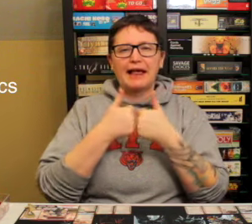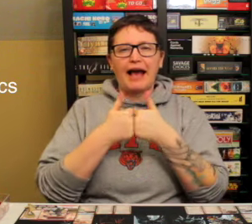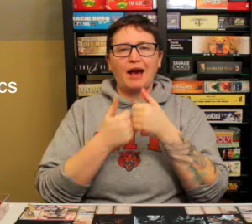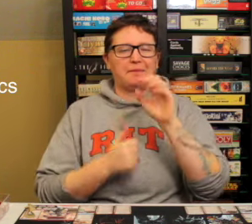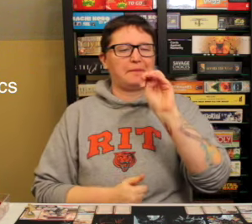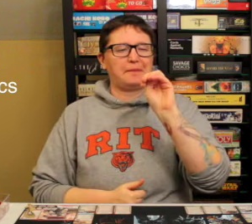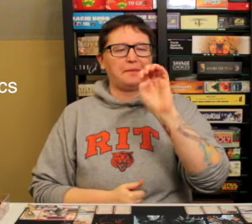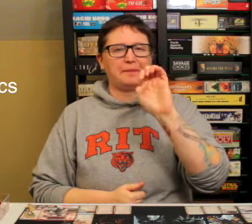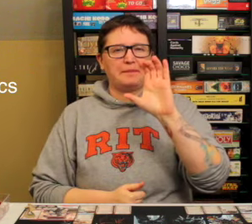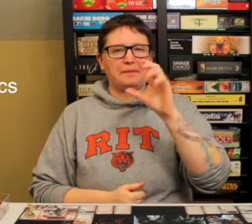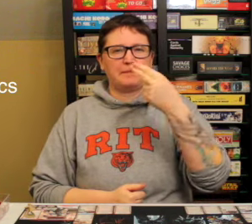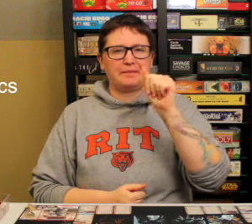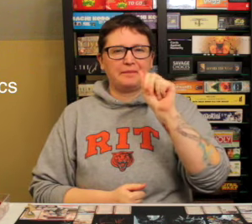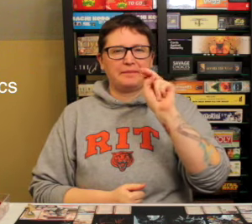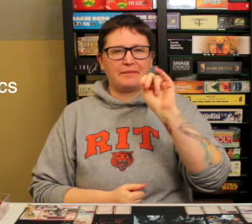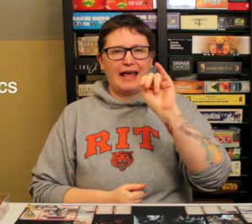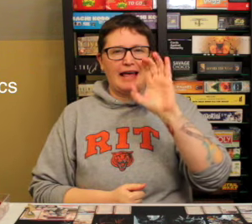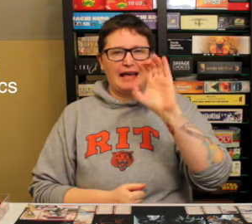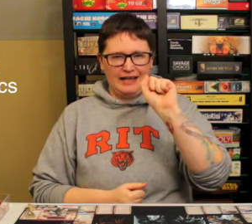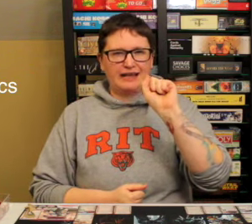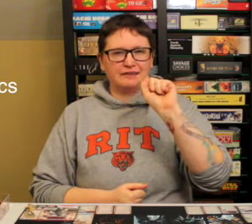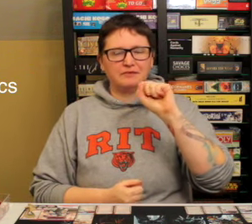taking different game mechanics.